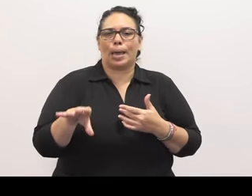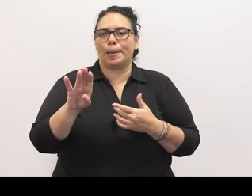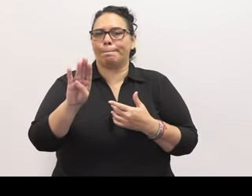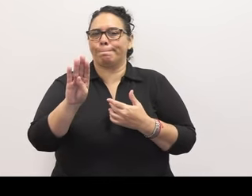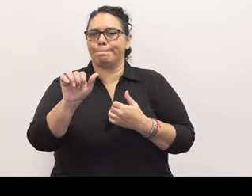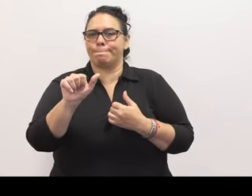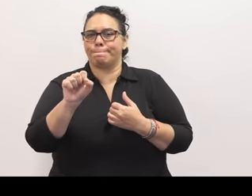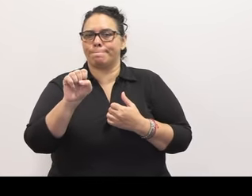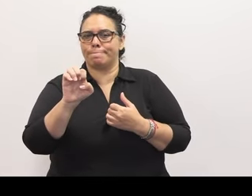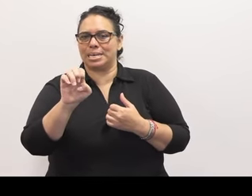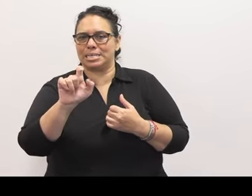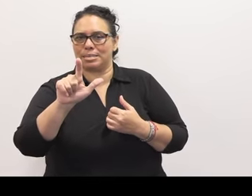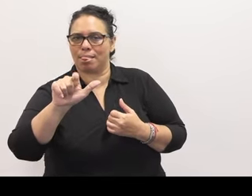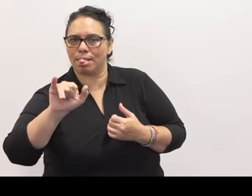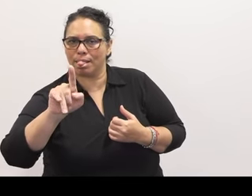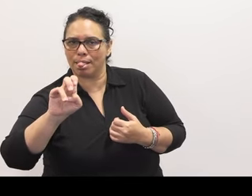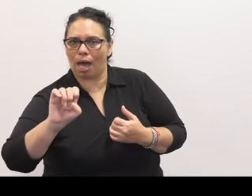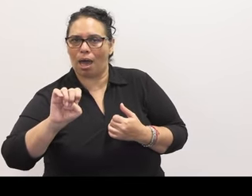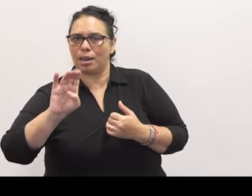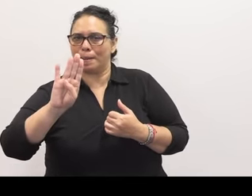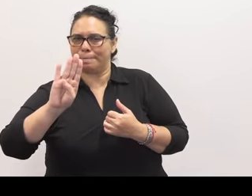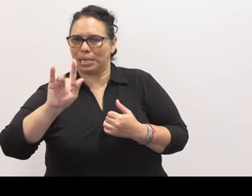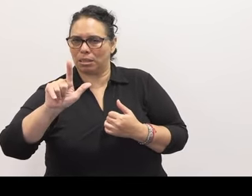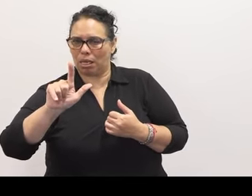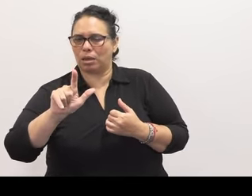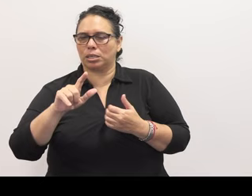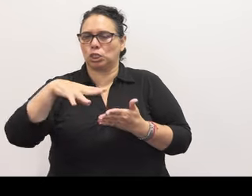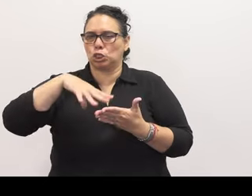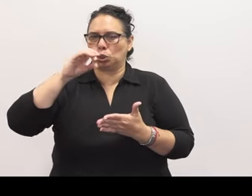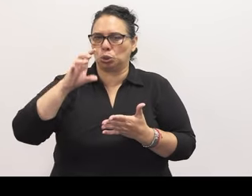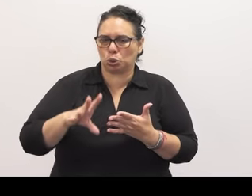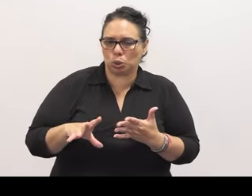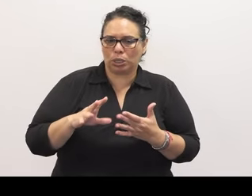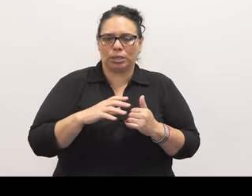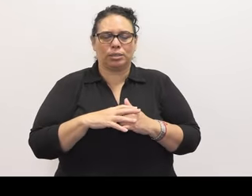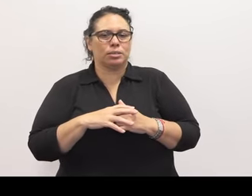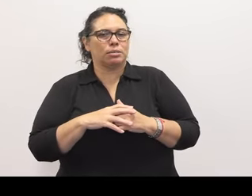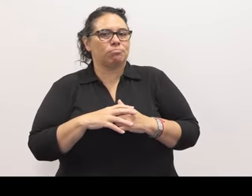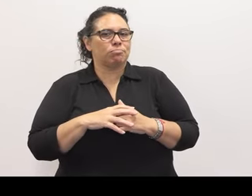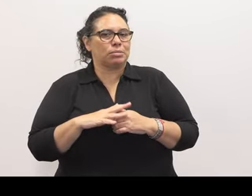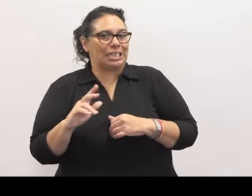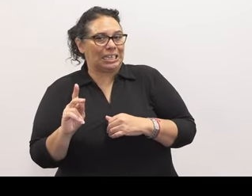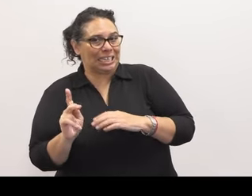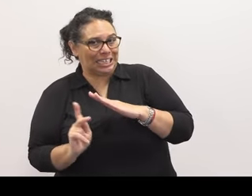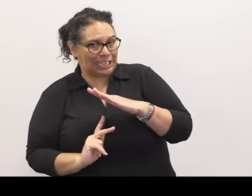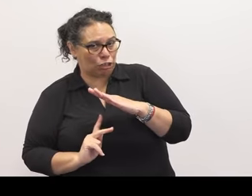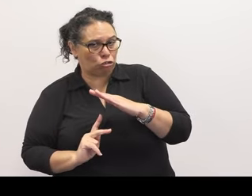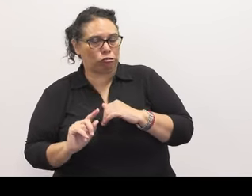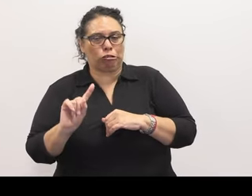when we think about our diverse students, students came in kinder, perhaps not speaking English as their first language.